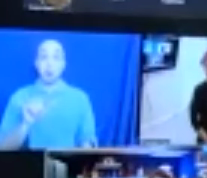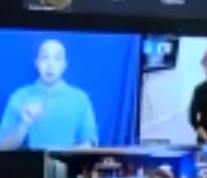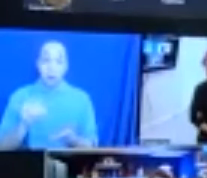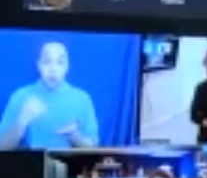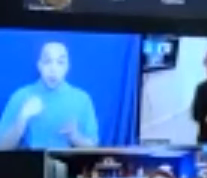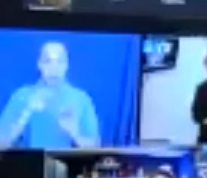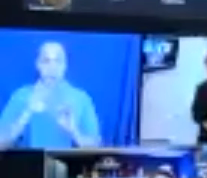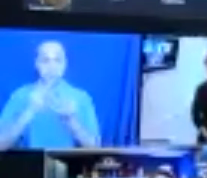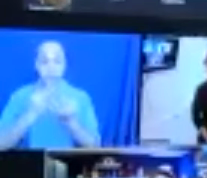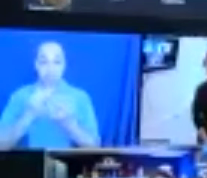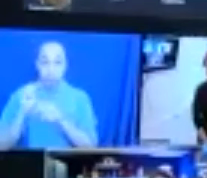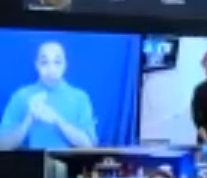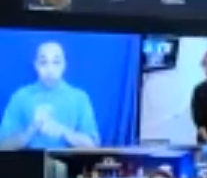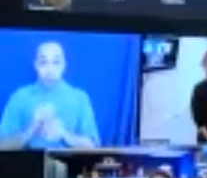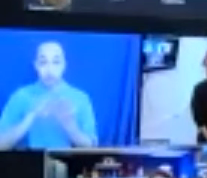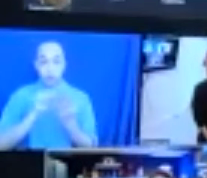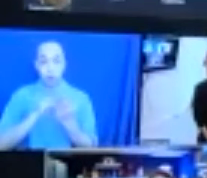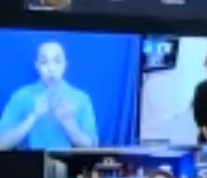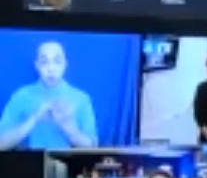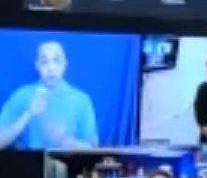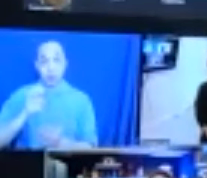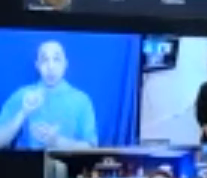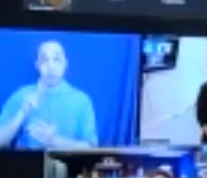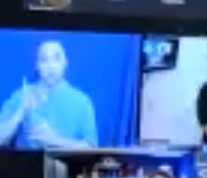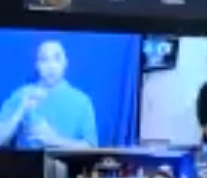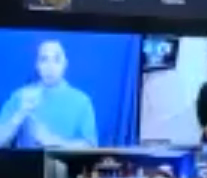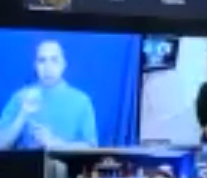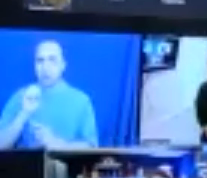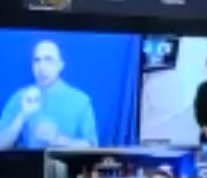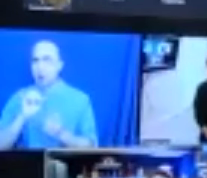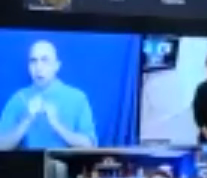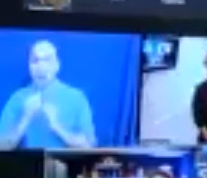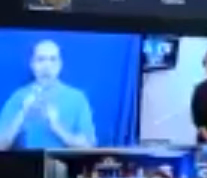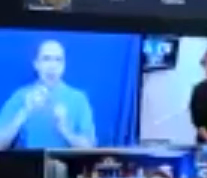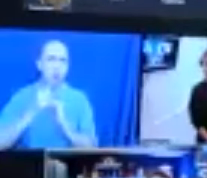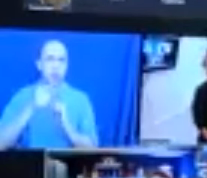DID YOU HAVE A FAMILY TRADITION OF LEARNING ESKRIMA?